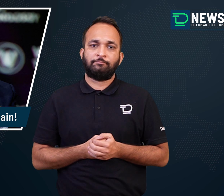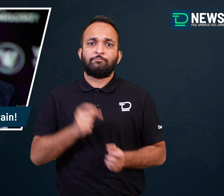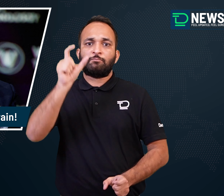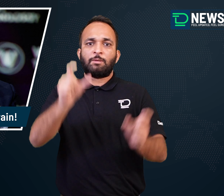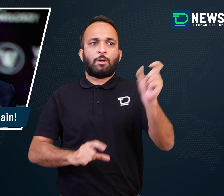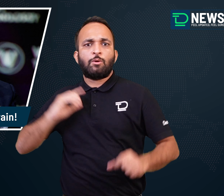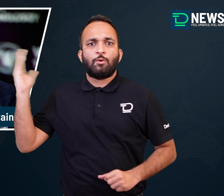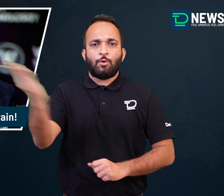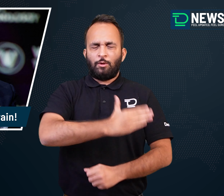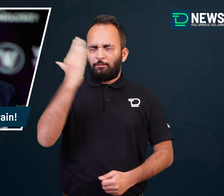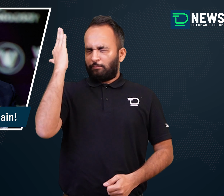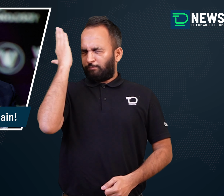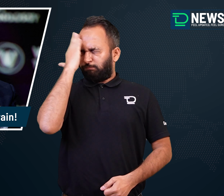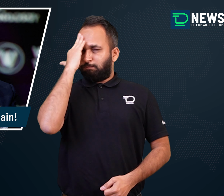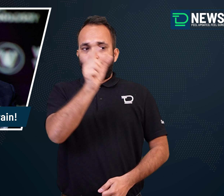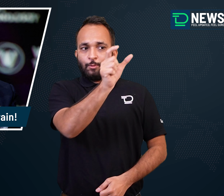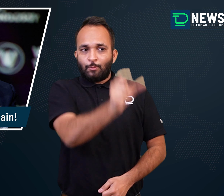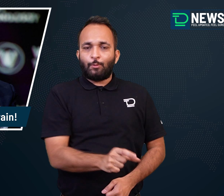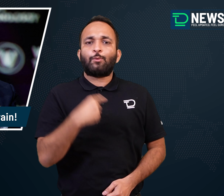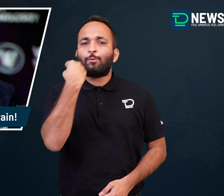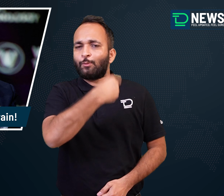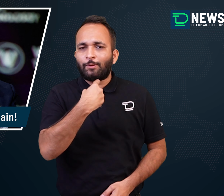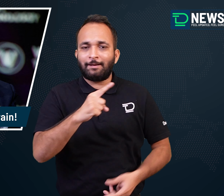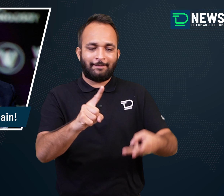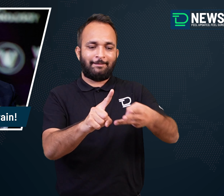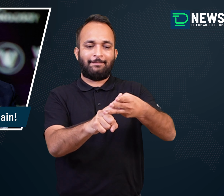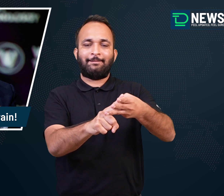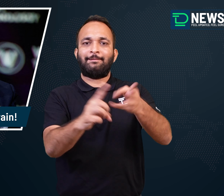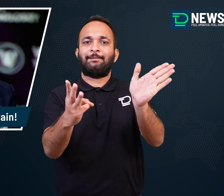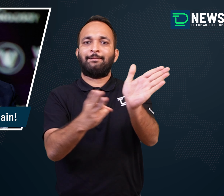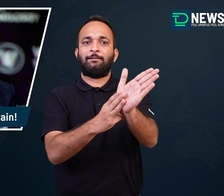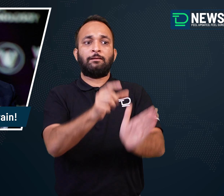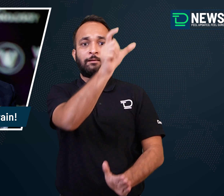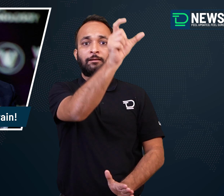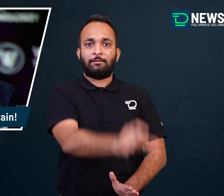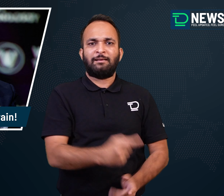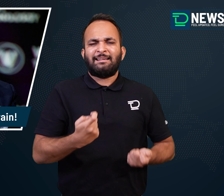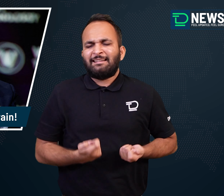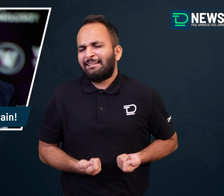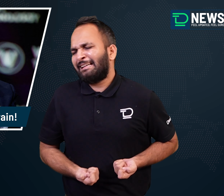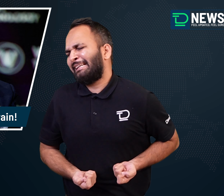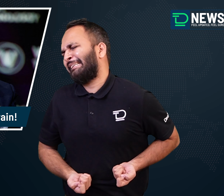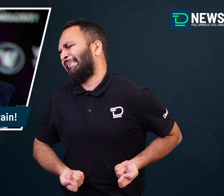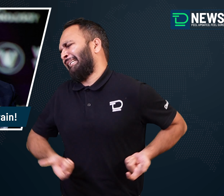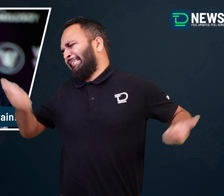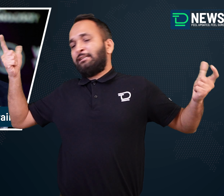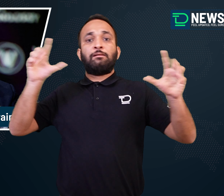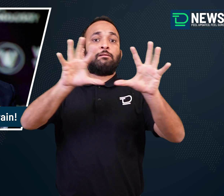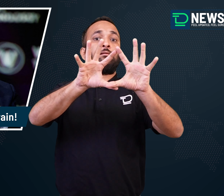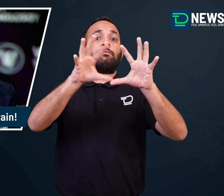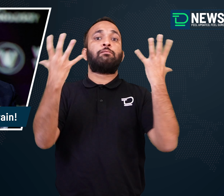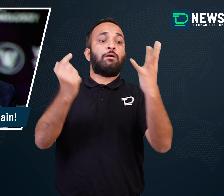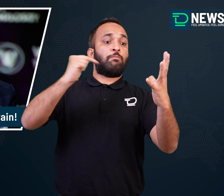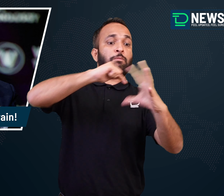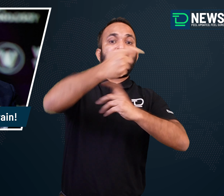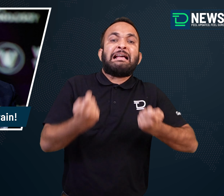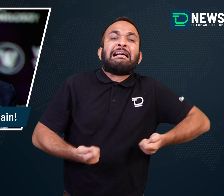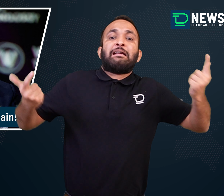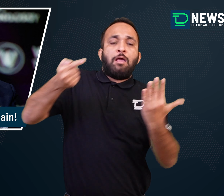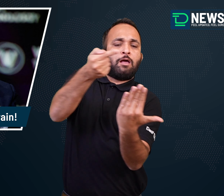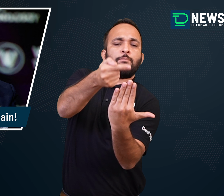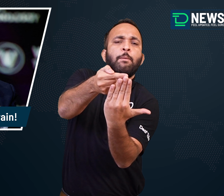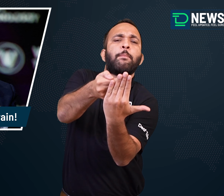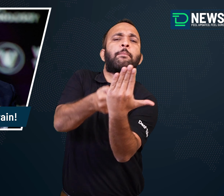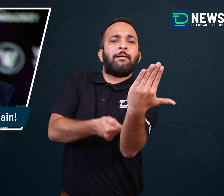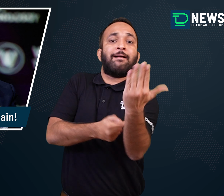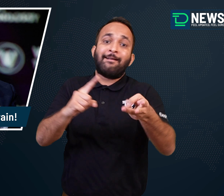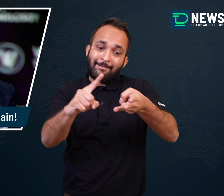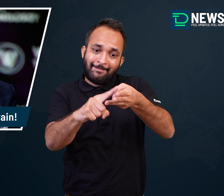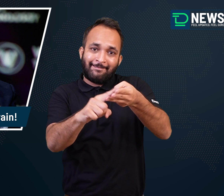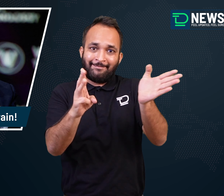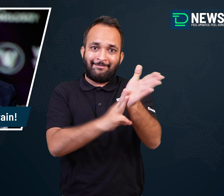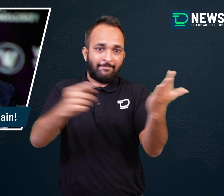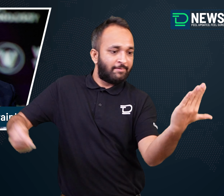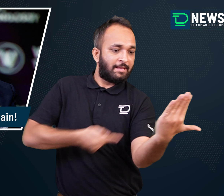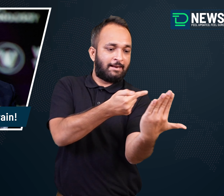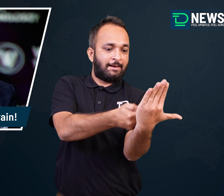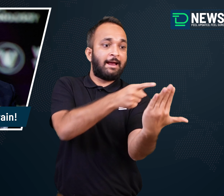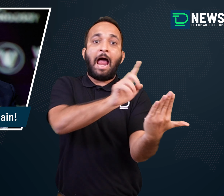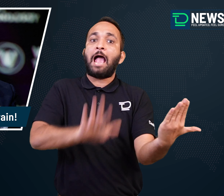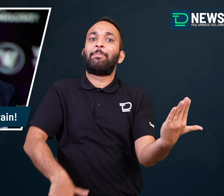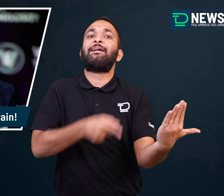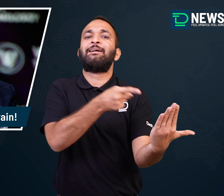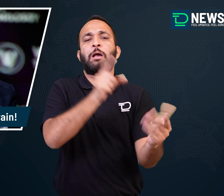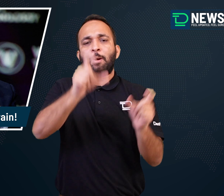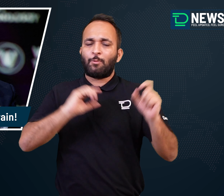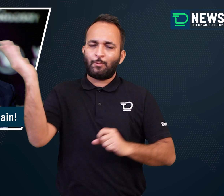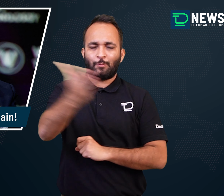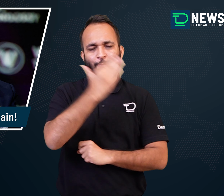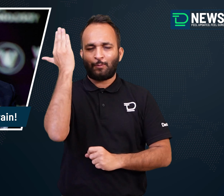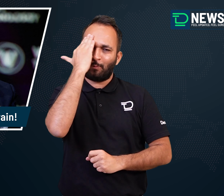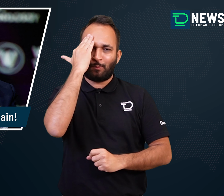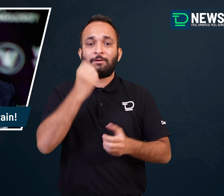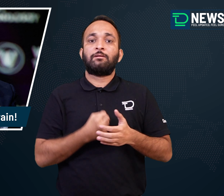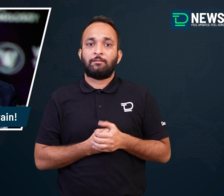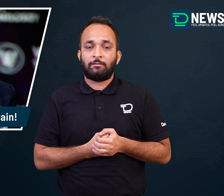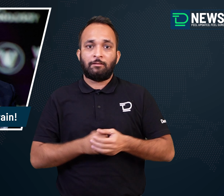We all know about Elon Musk. He is one of the richest men in the world.